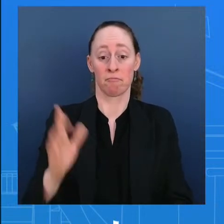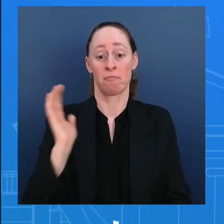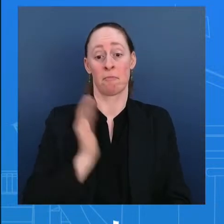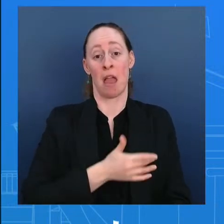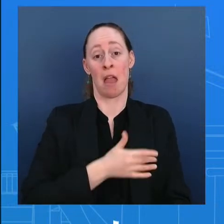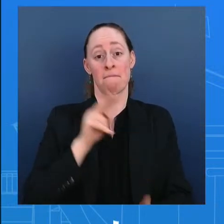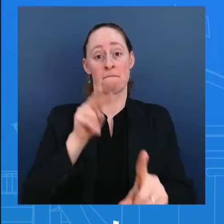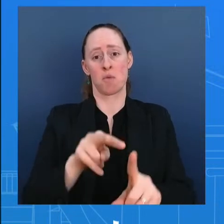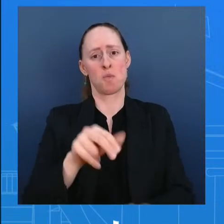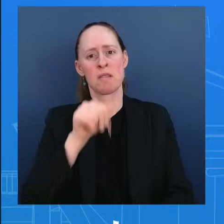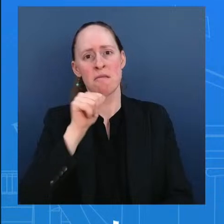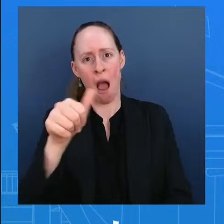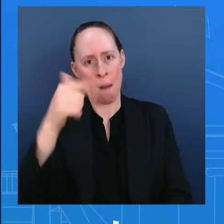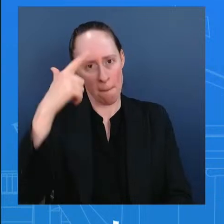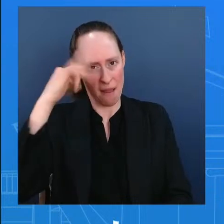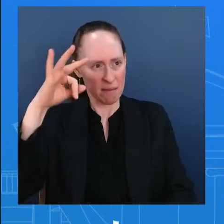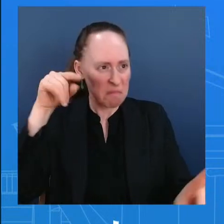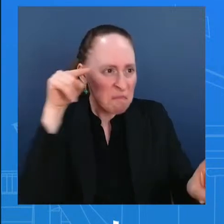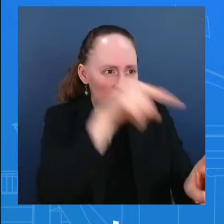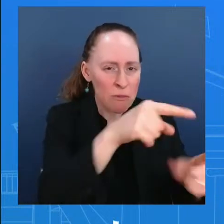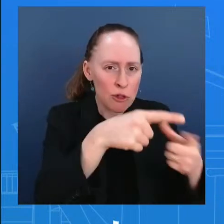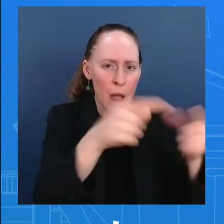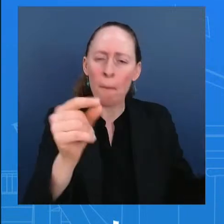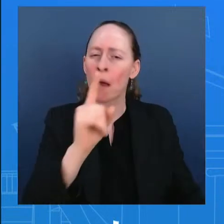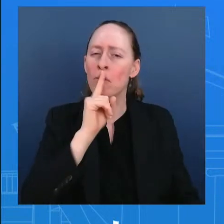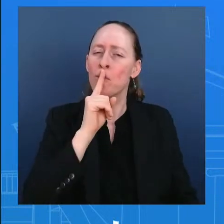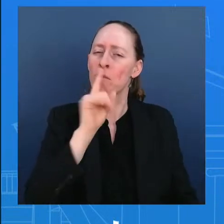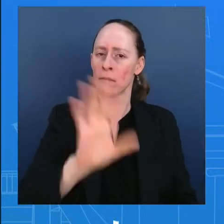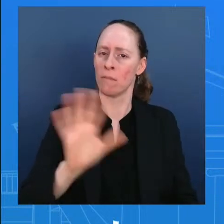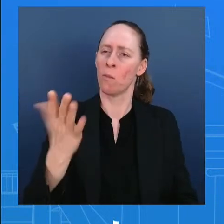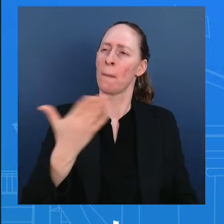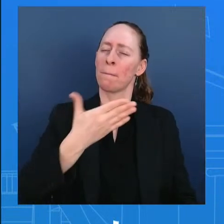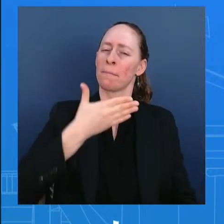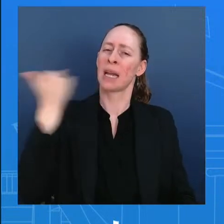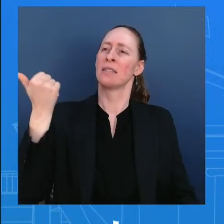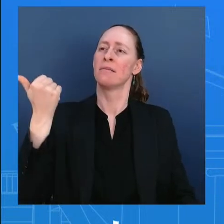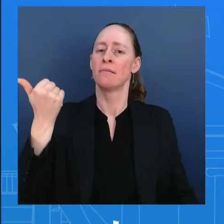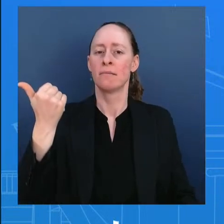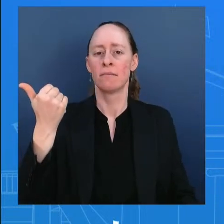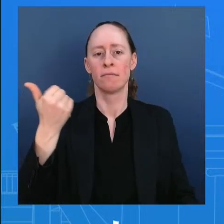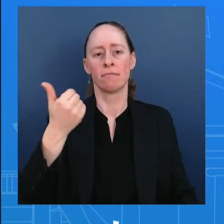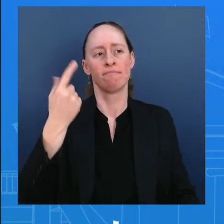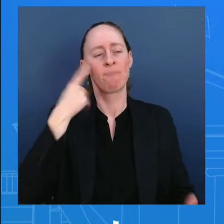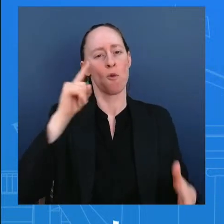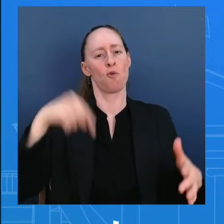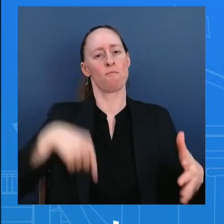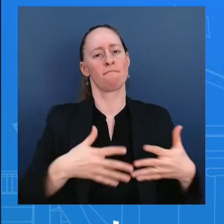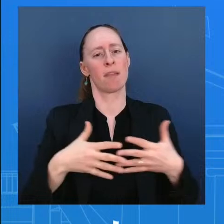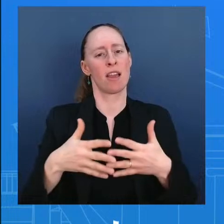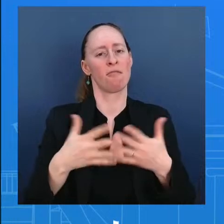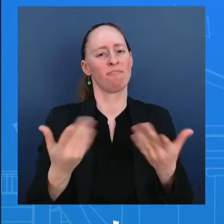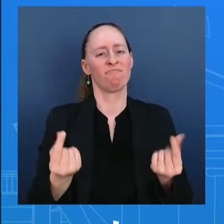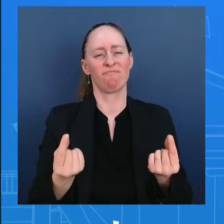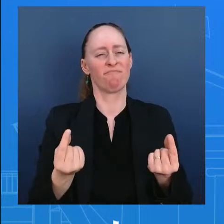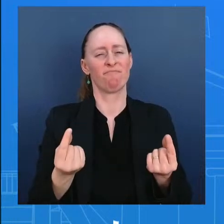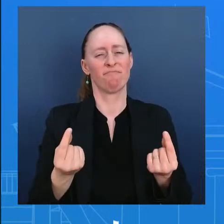This is about what is right for -- for America and what is right -- and how we -- how he saw the best way to move forward with this decision.